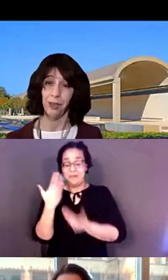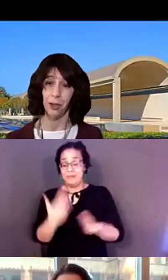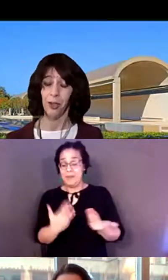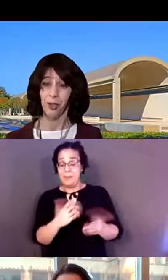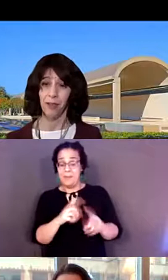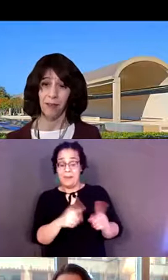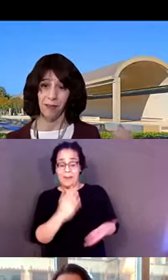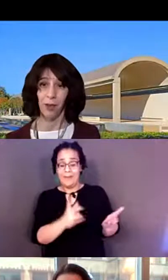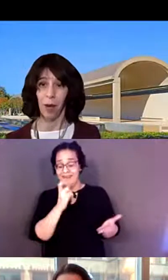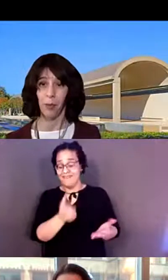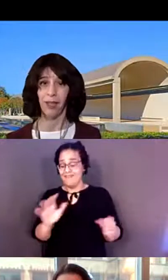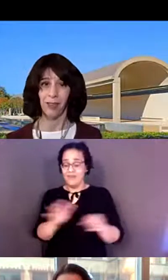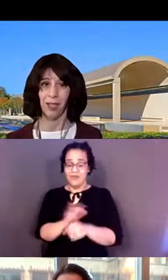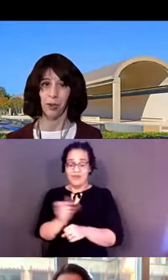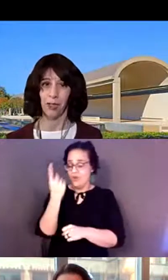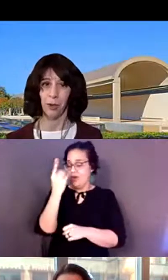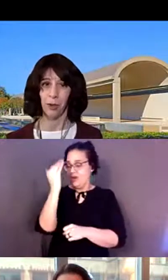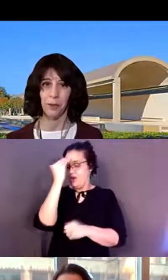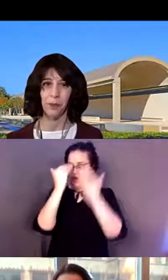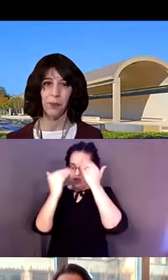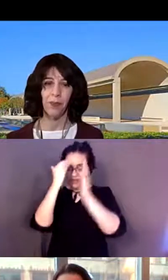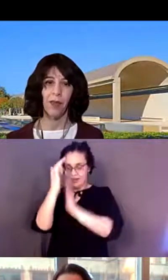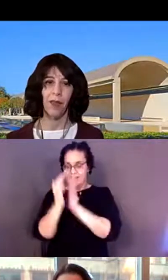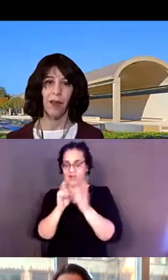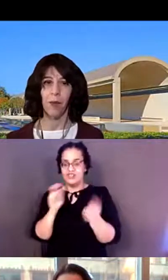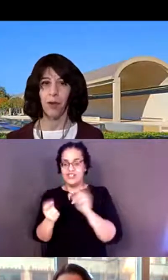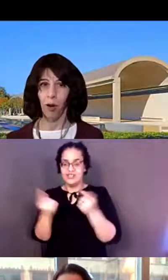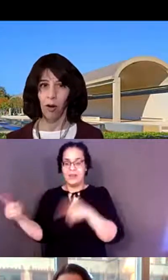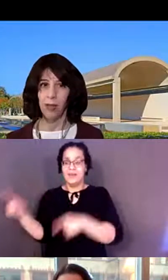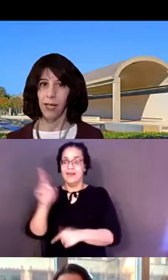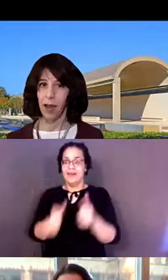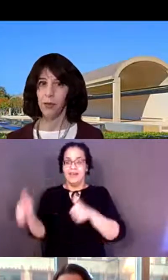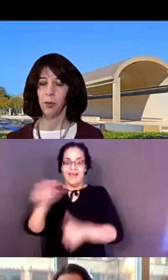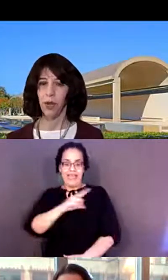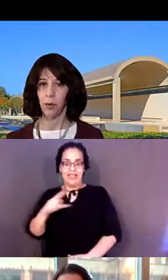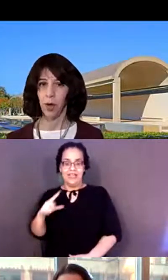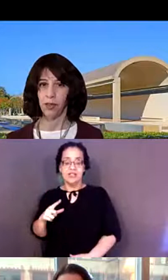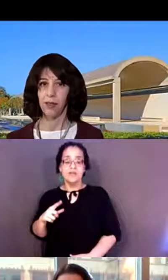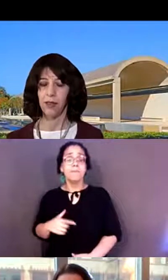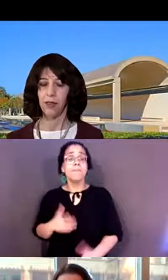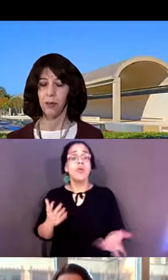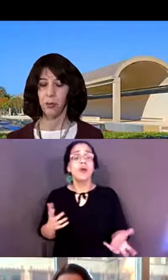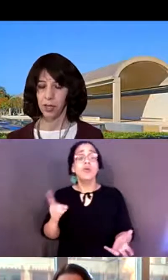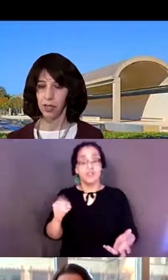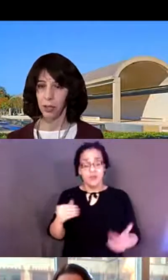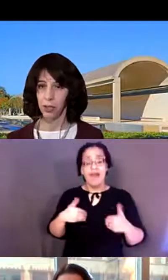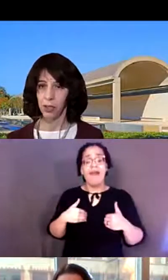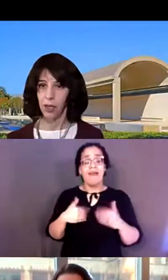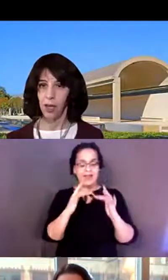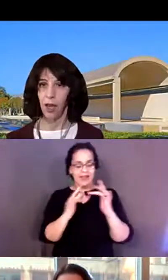changes that are happening at the legislature. There are some gaps in provider